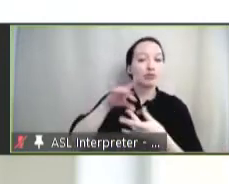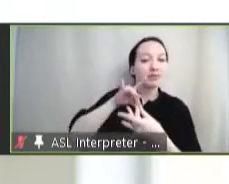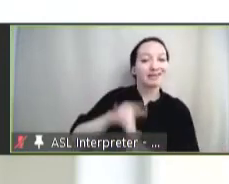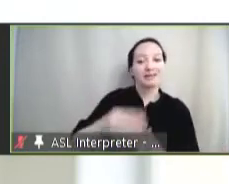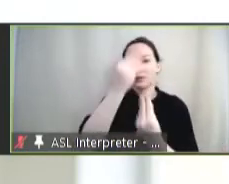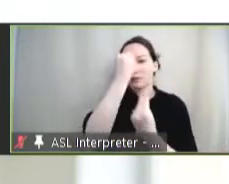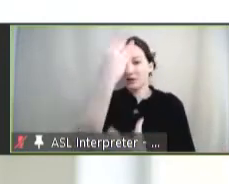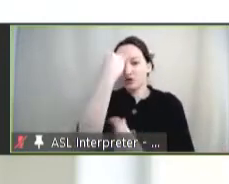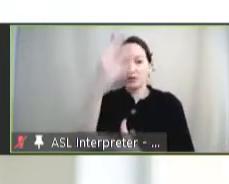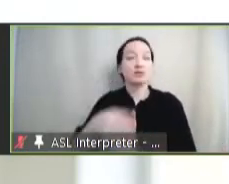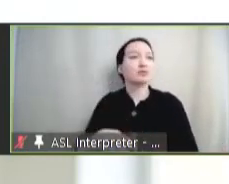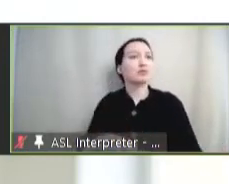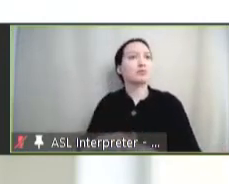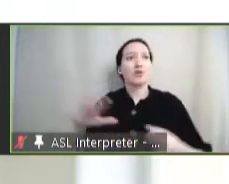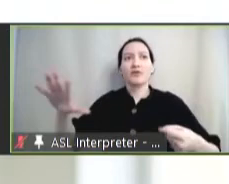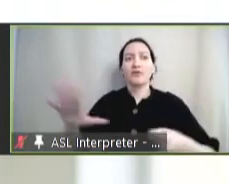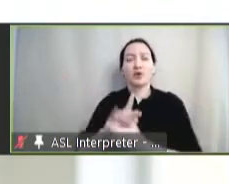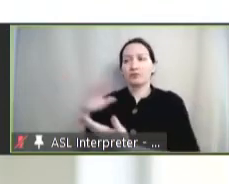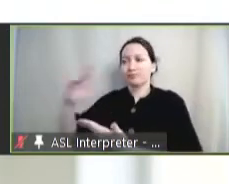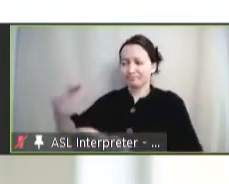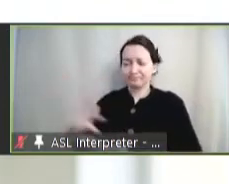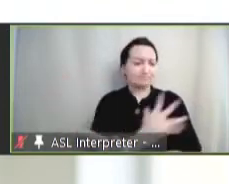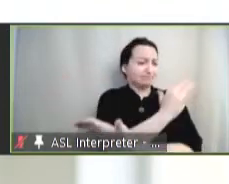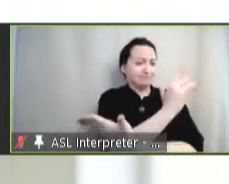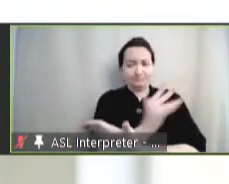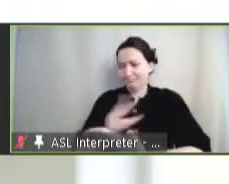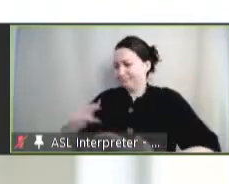And that goes the full gamut of as we just heard from Emily having to do with